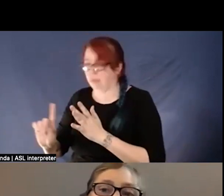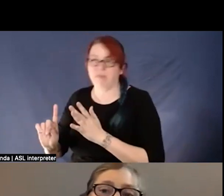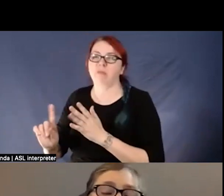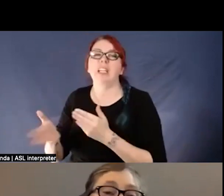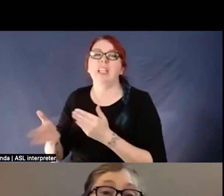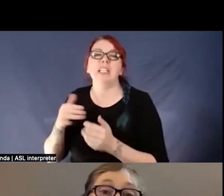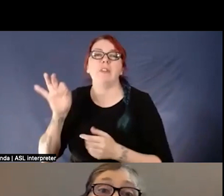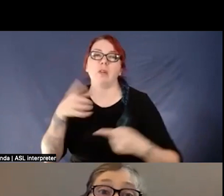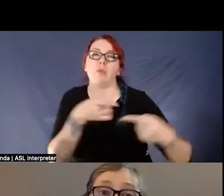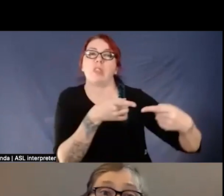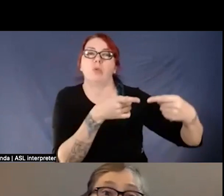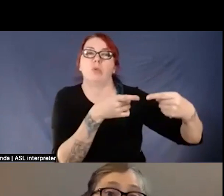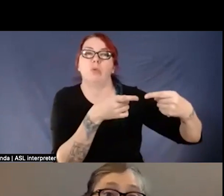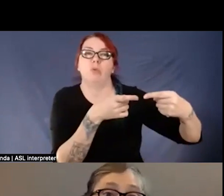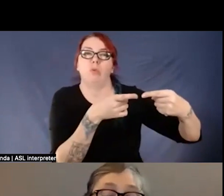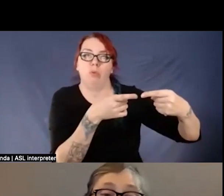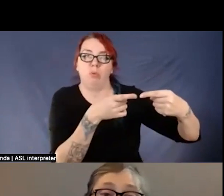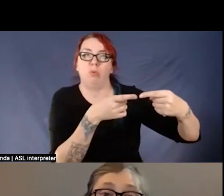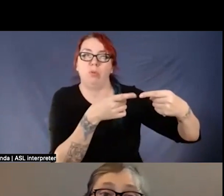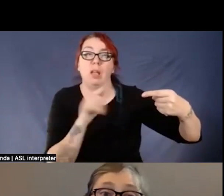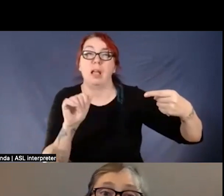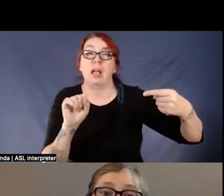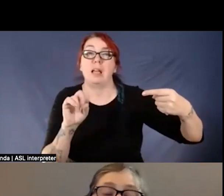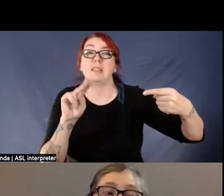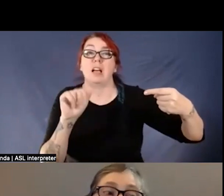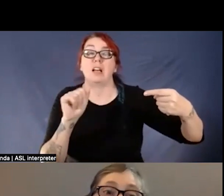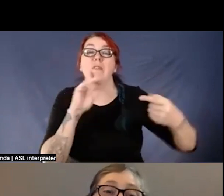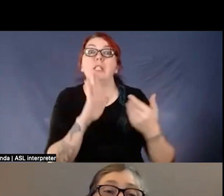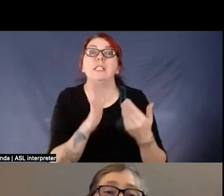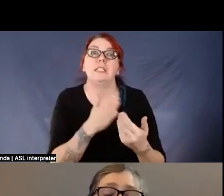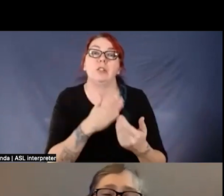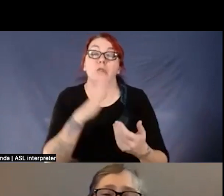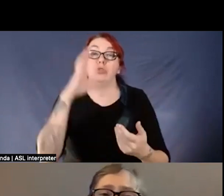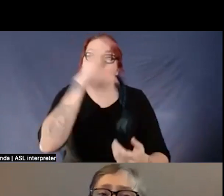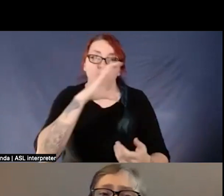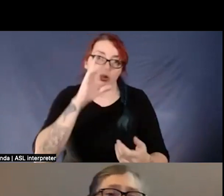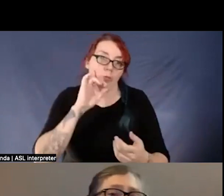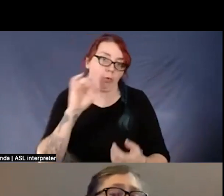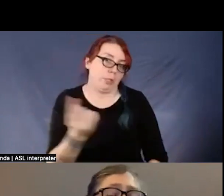Asana has a really powerful search function. So it's really easy to find something from a